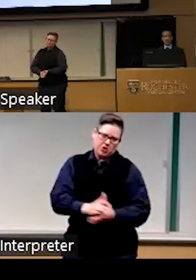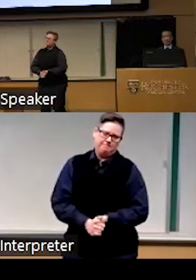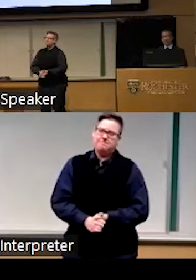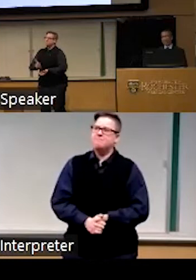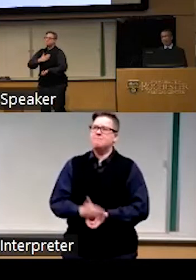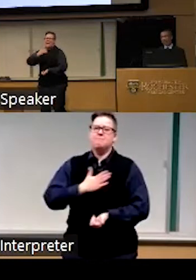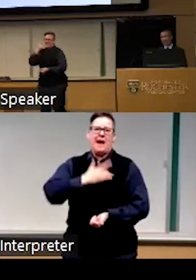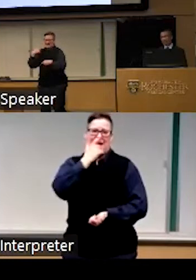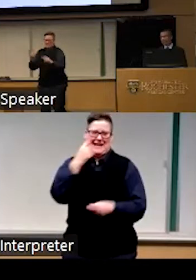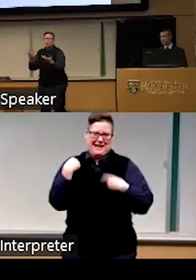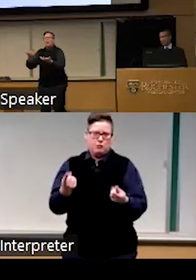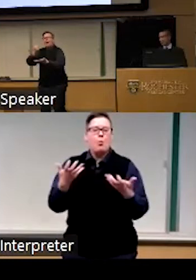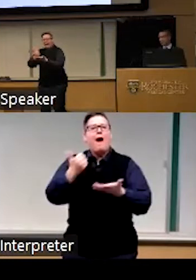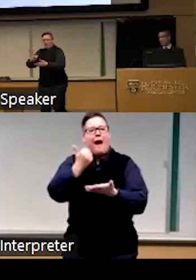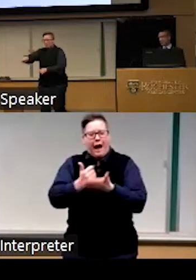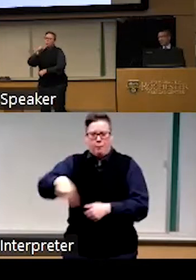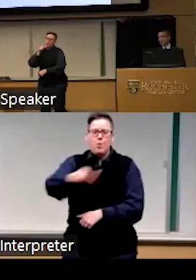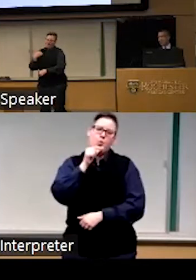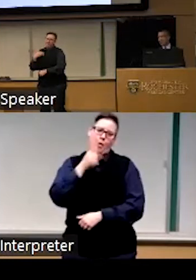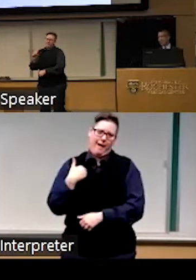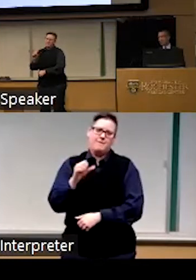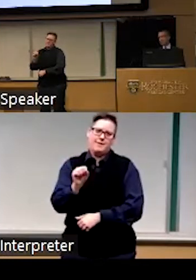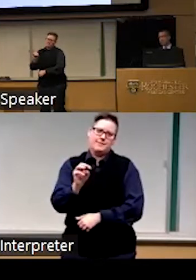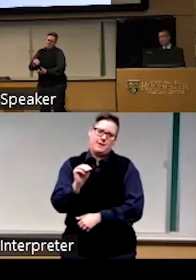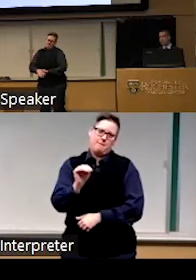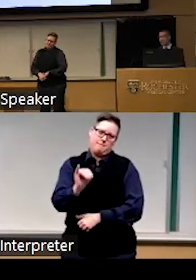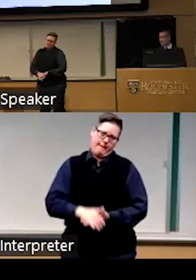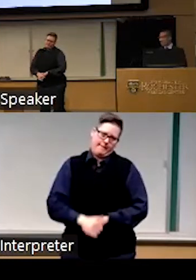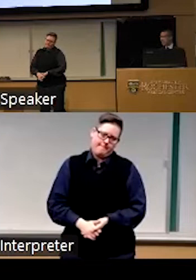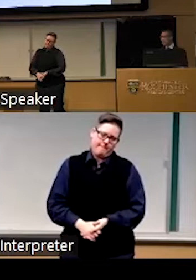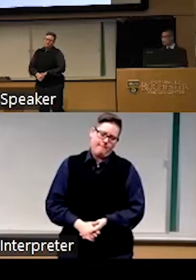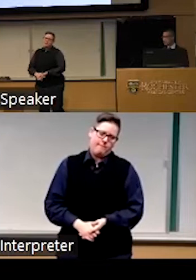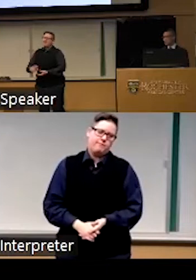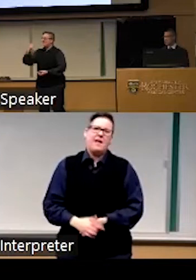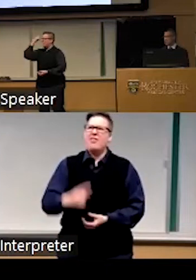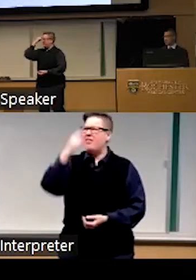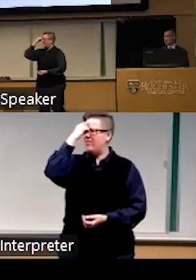with helping those with serious and persistent mental illness I think I came to that interest